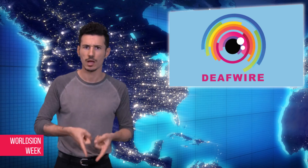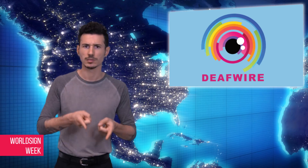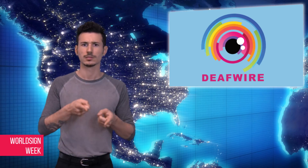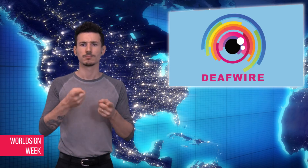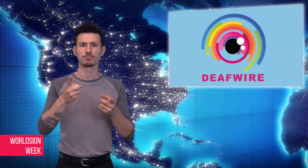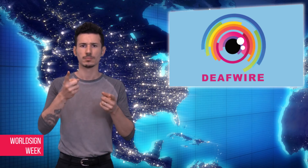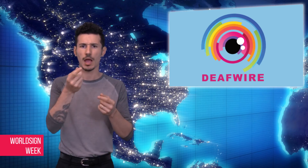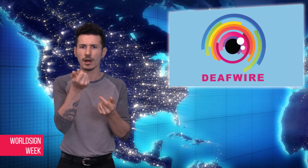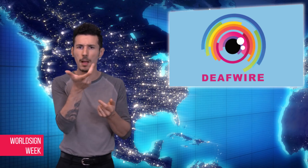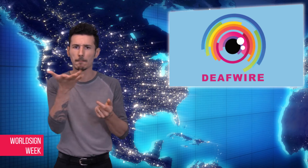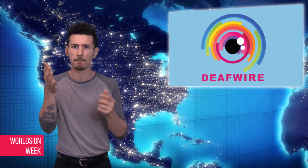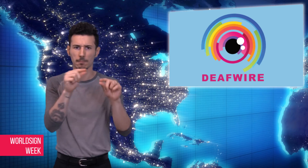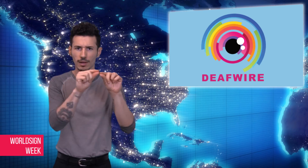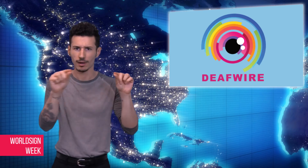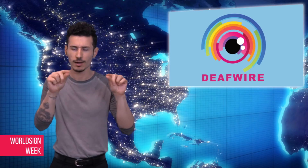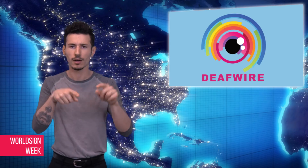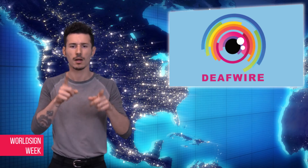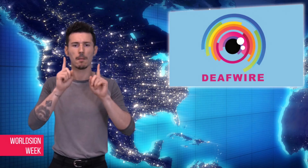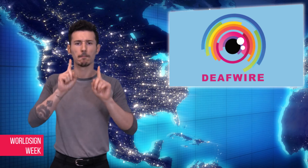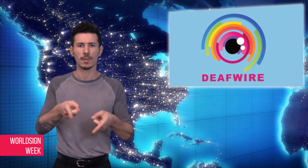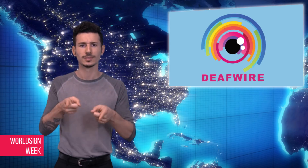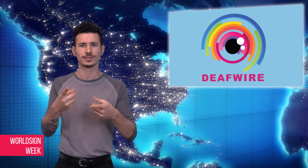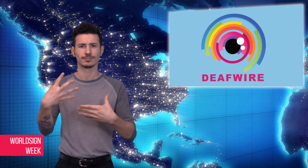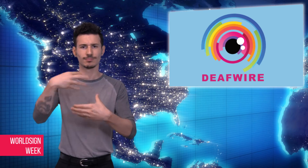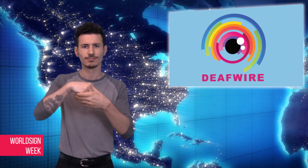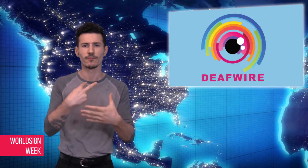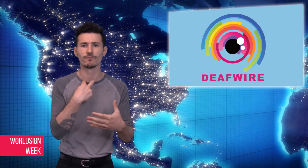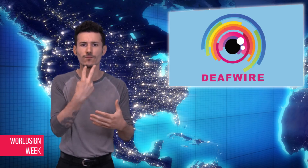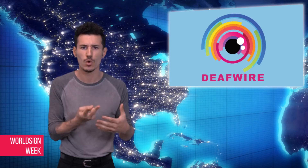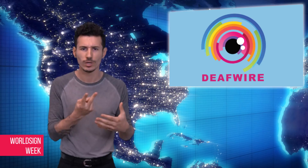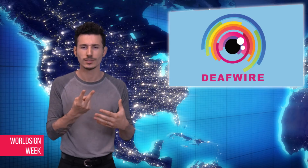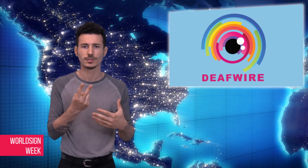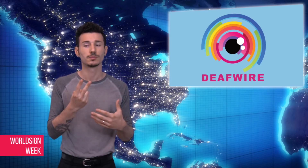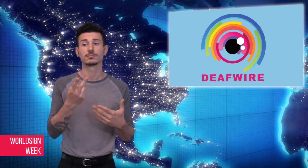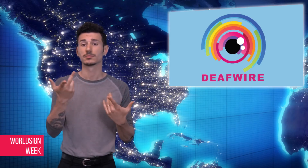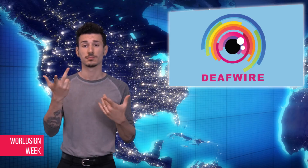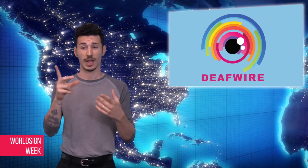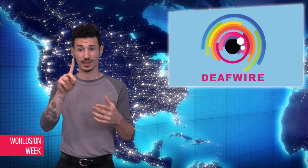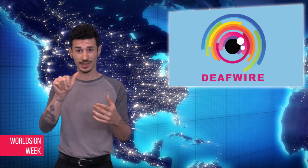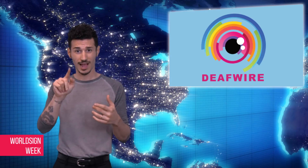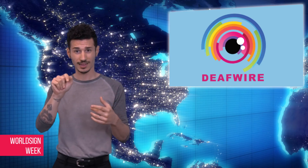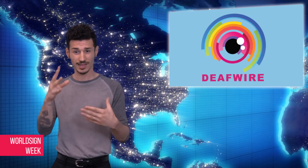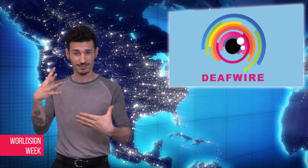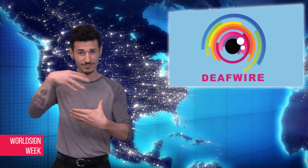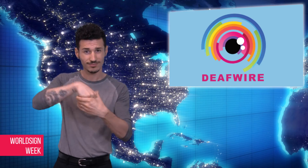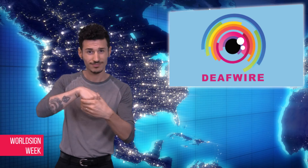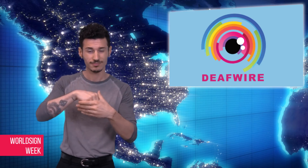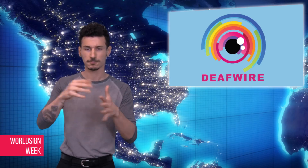which a data plan does not always